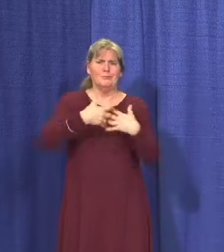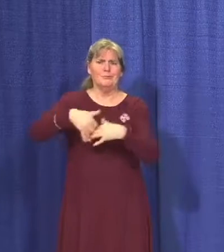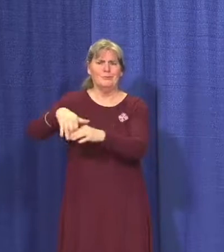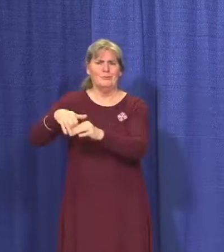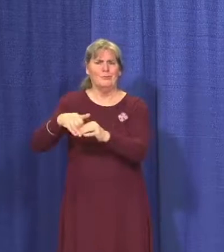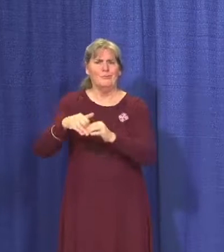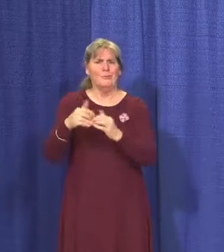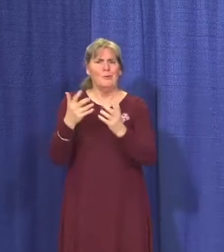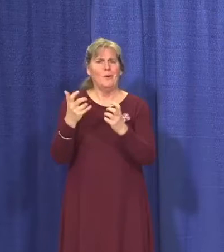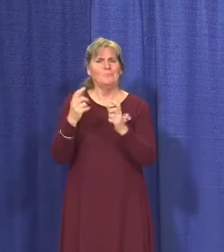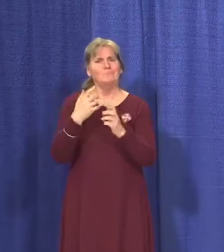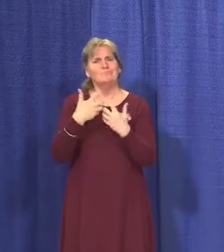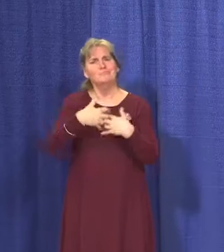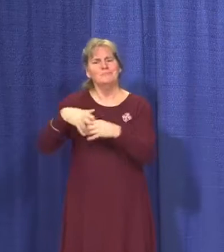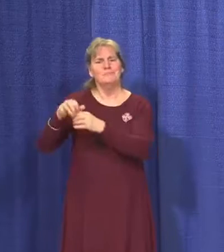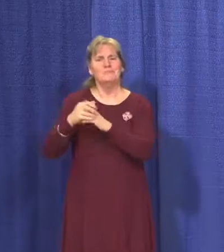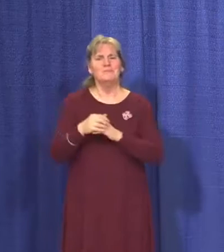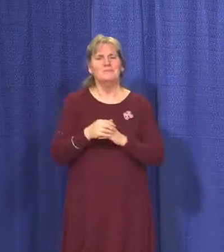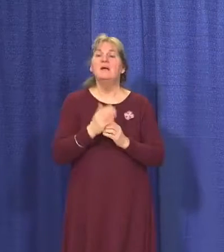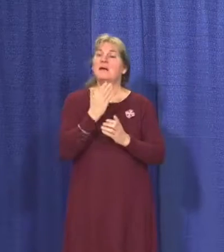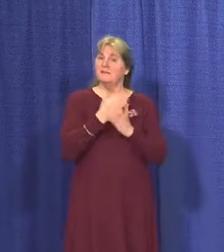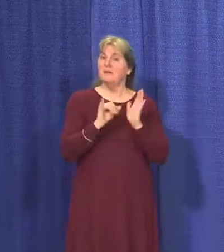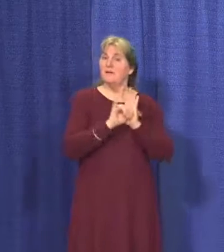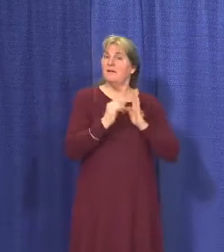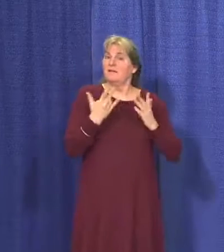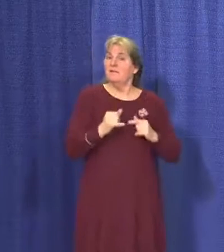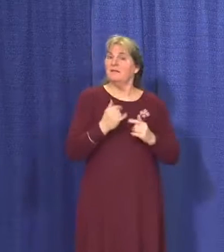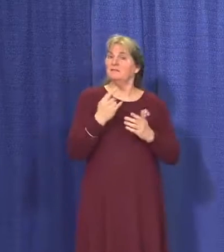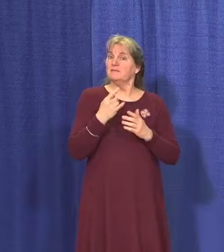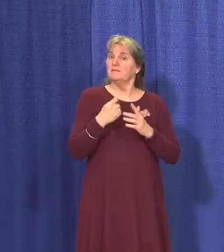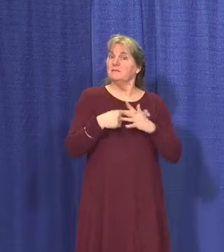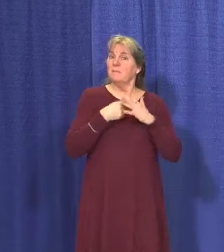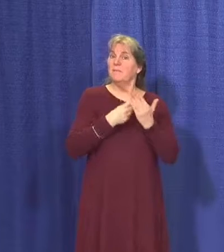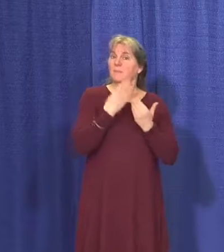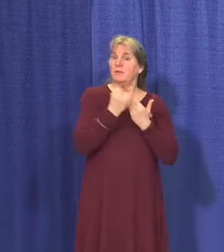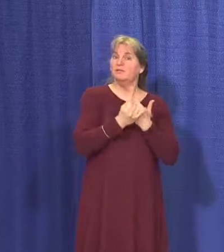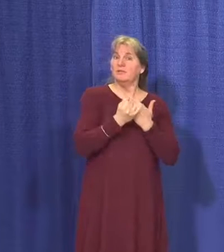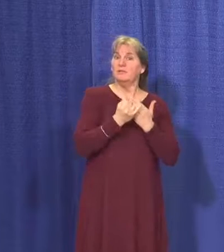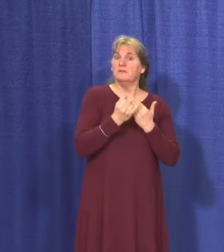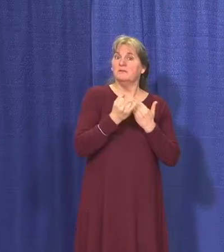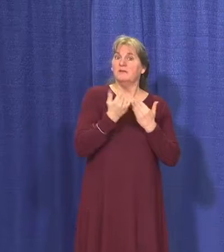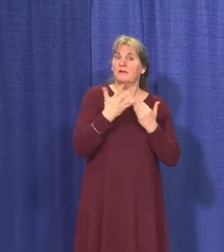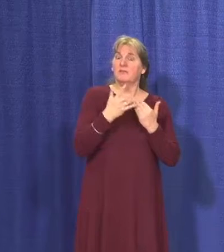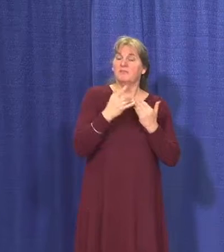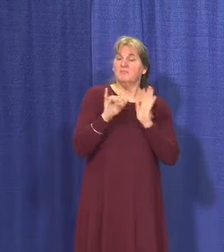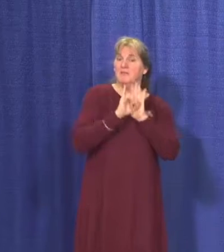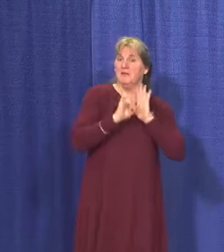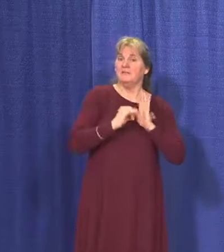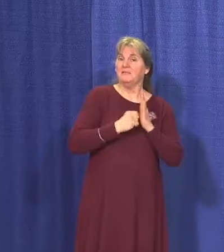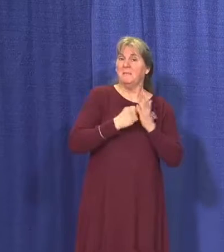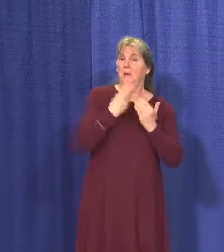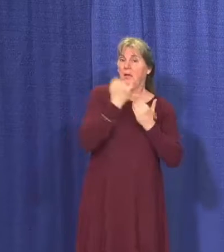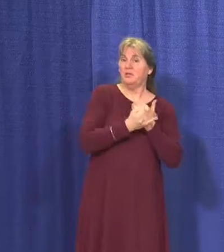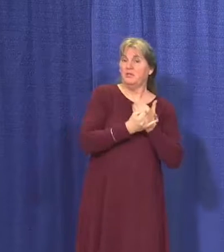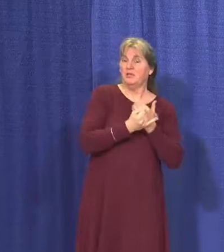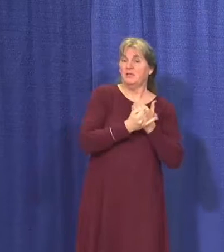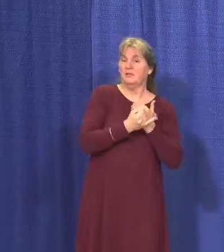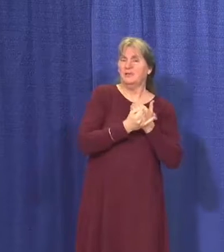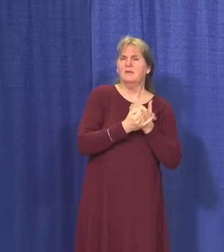possible. We have already identified some initiatives that we are hearing back from the communities.